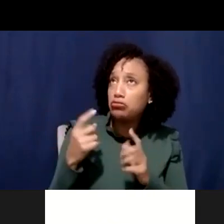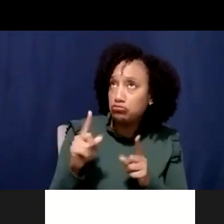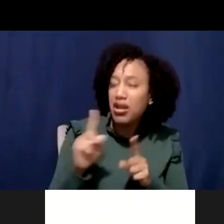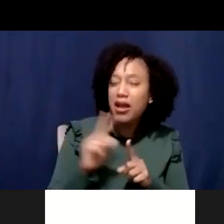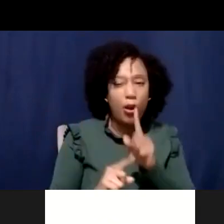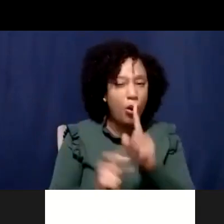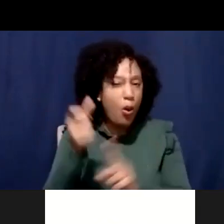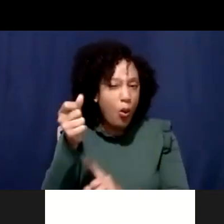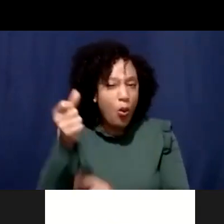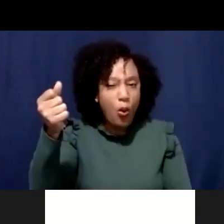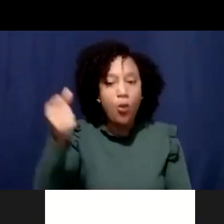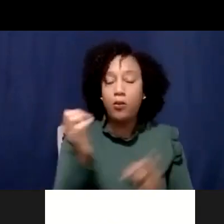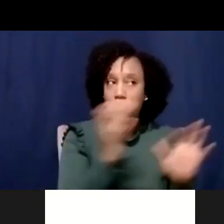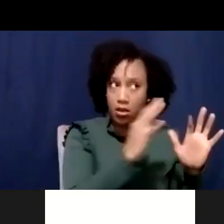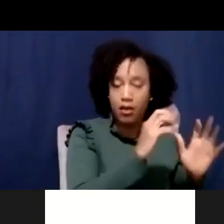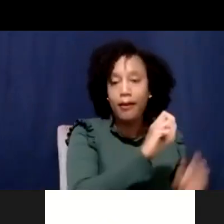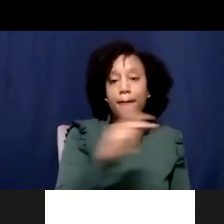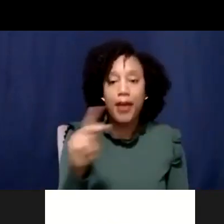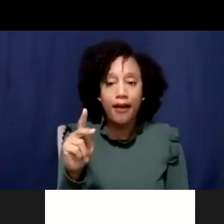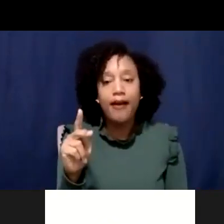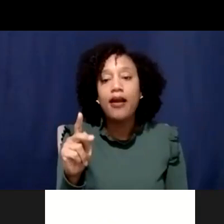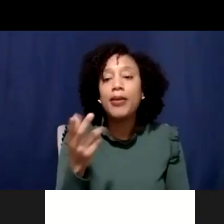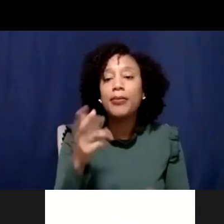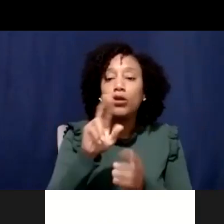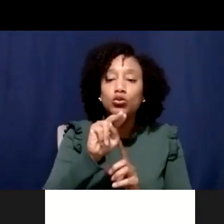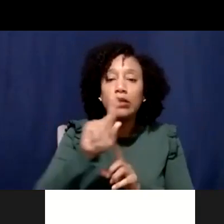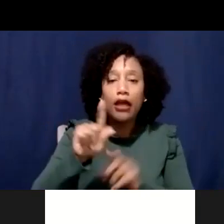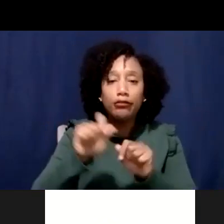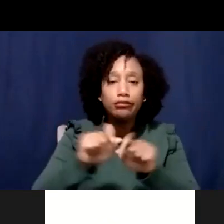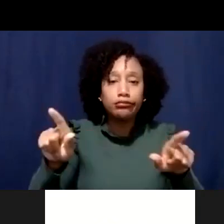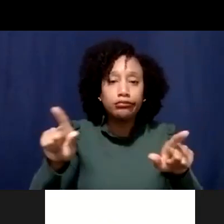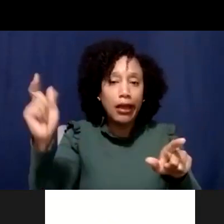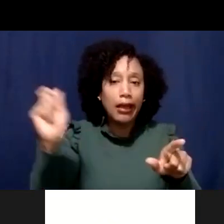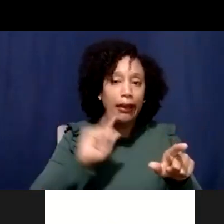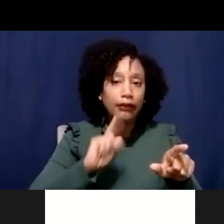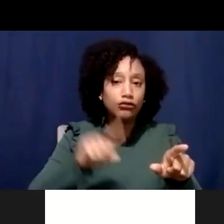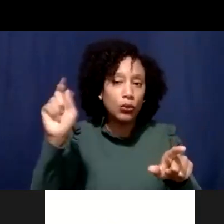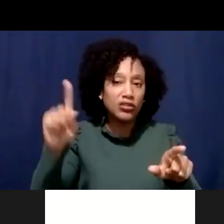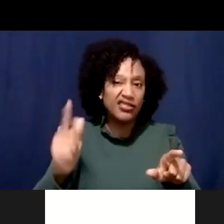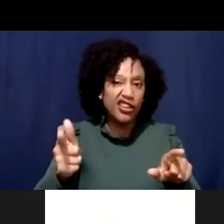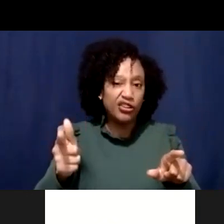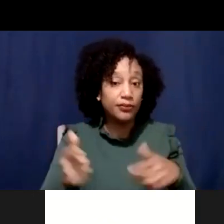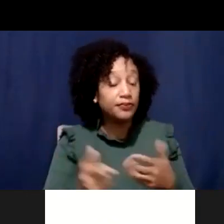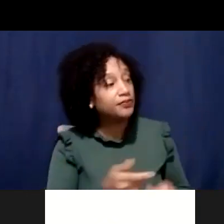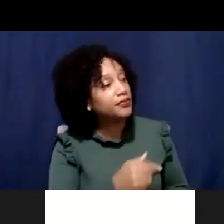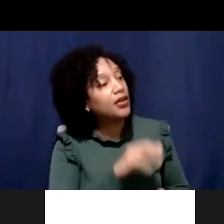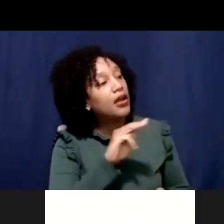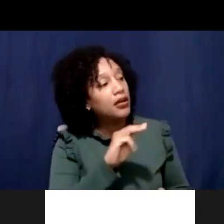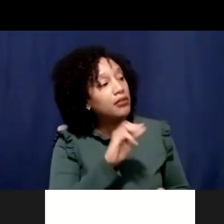that we perhaps send that in, like, a newsletter or something like that. Does that sound right, Masami? I like this plan. Let's go with that.